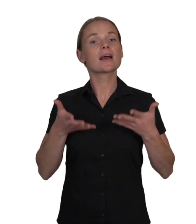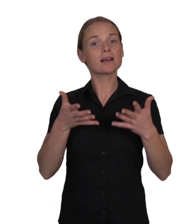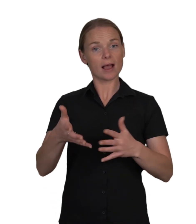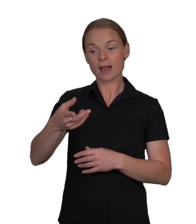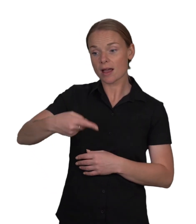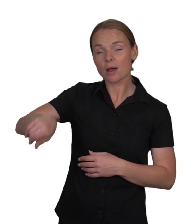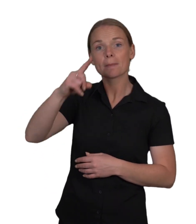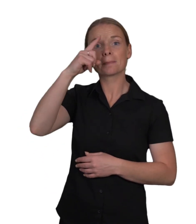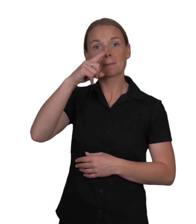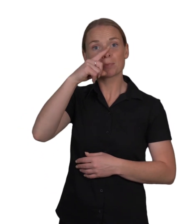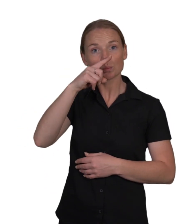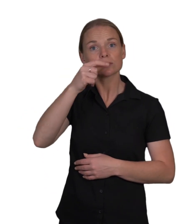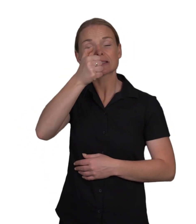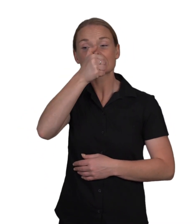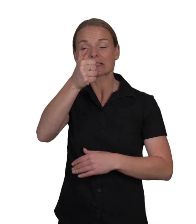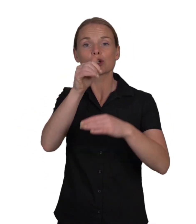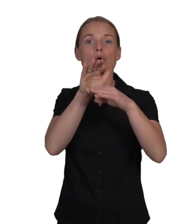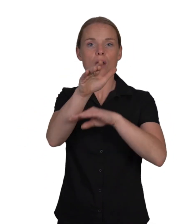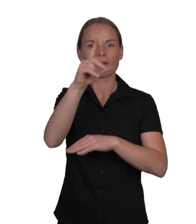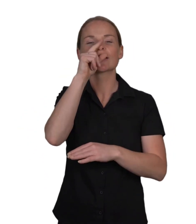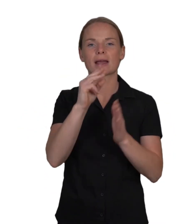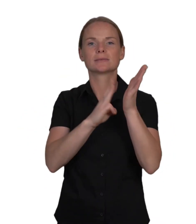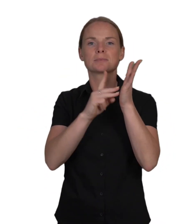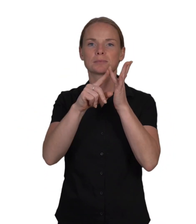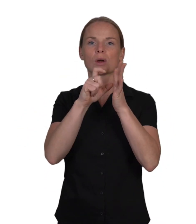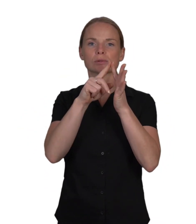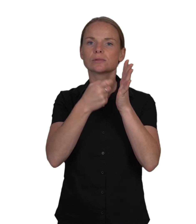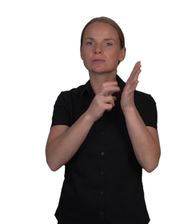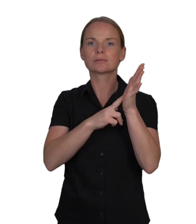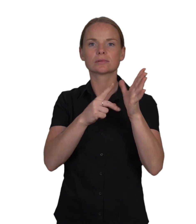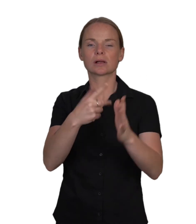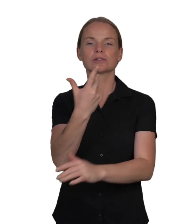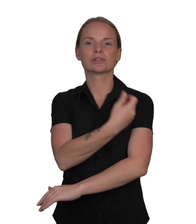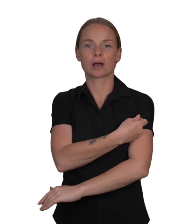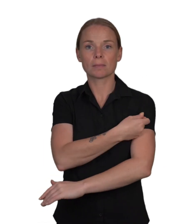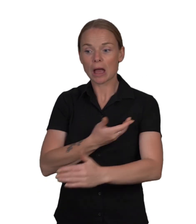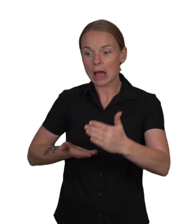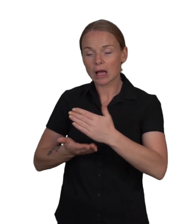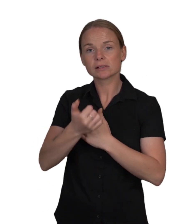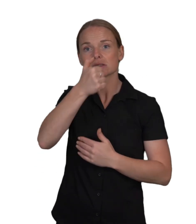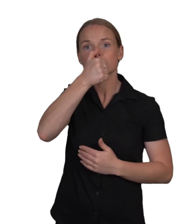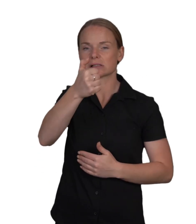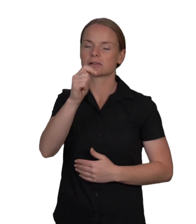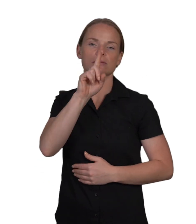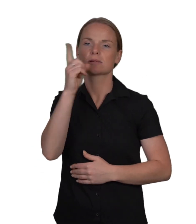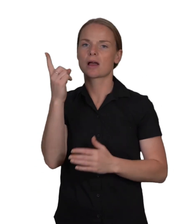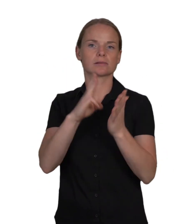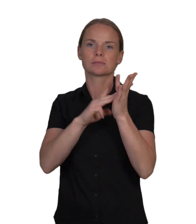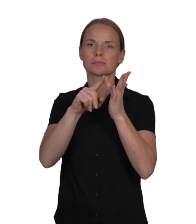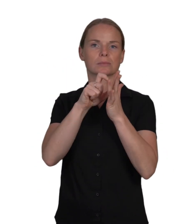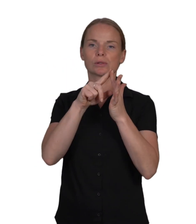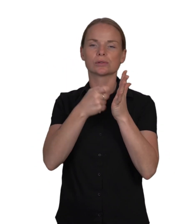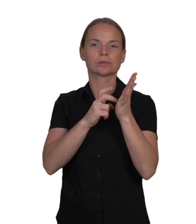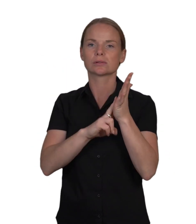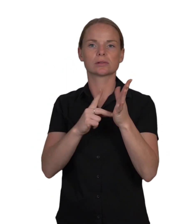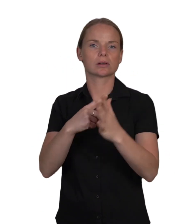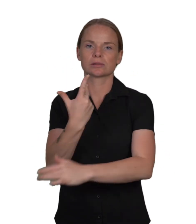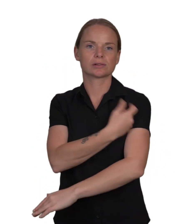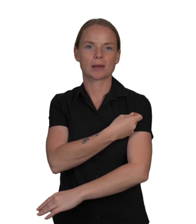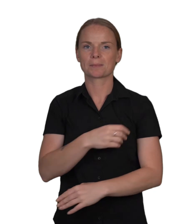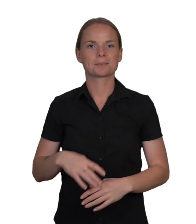Moderna has been provisionally approved for use in people aged 6 years or older and cannot be given to younger people.